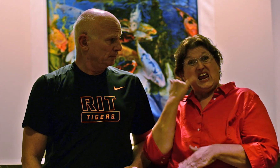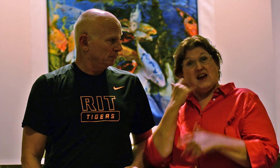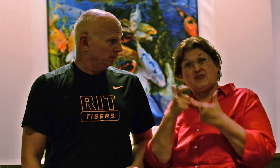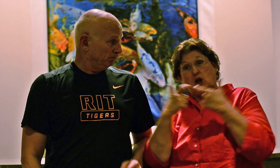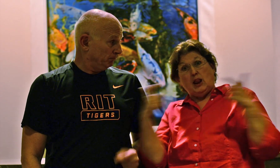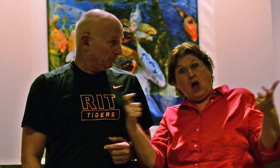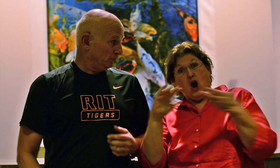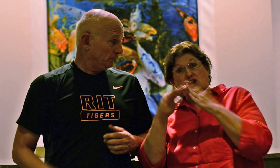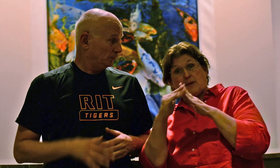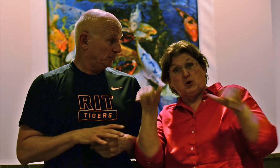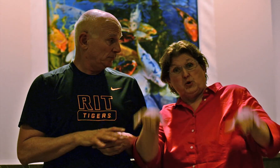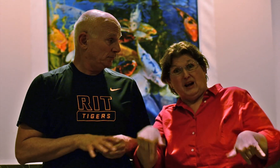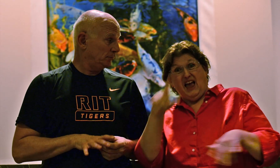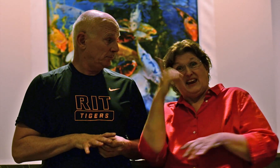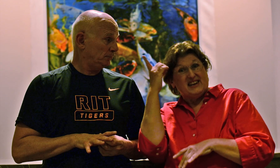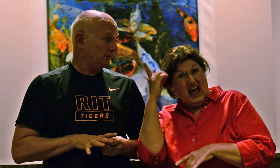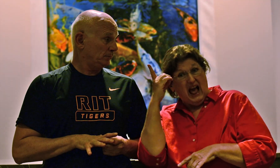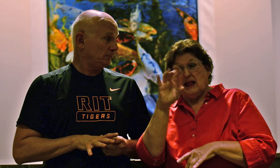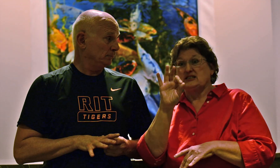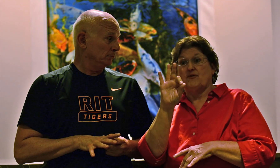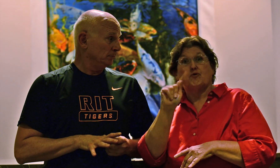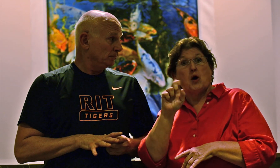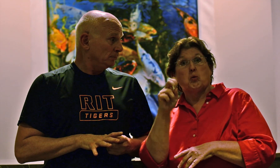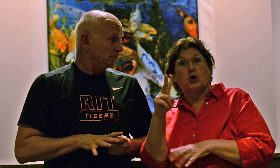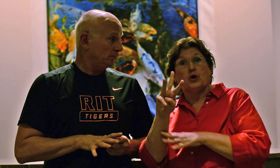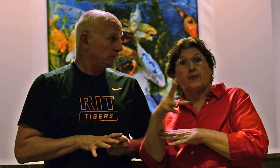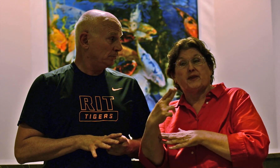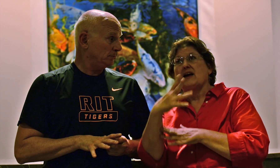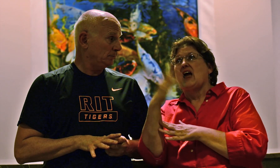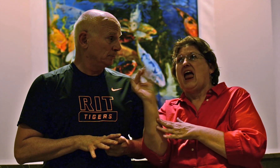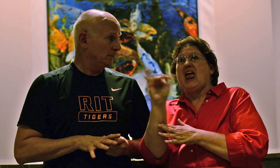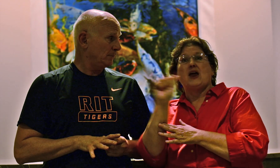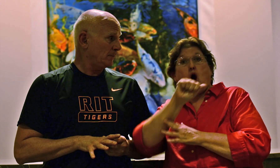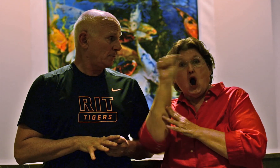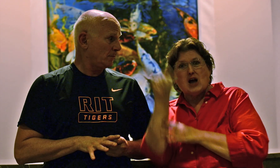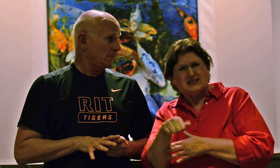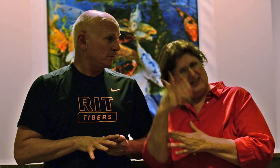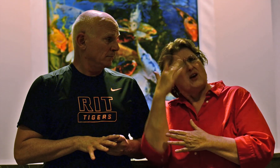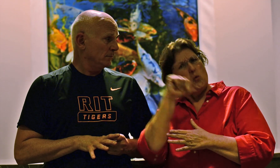For instance, if we are looking at a city with high deaf/hard of hearing population such as here, Dallas-Fort Worth or Austin